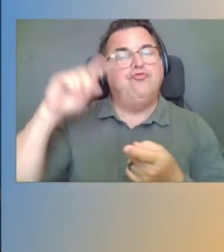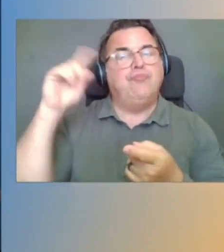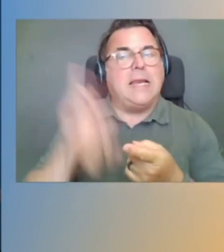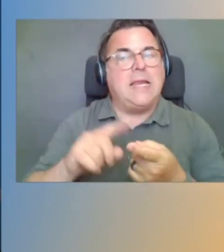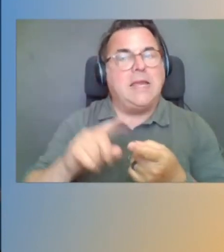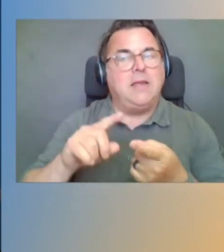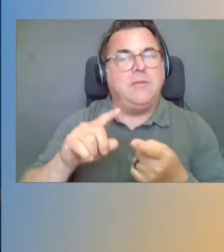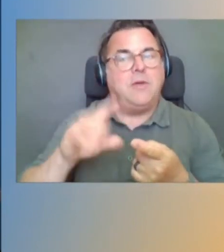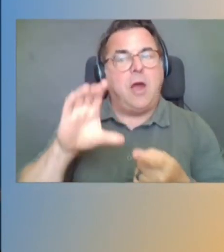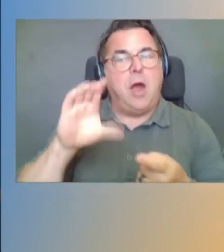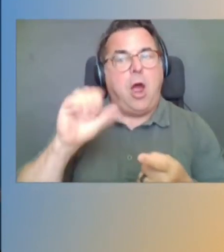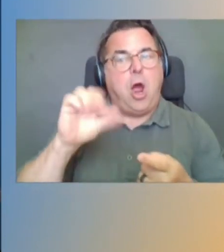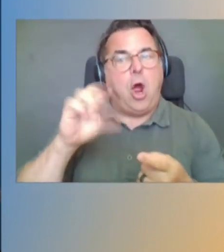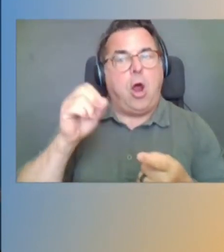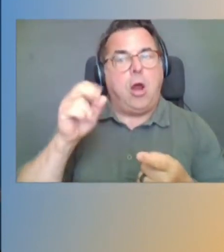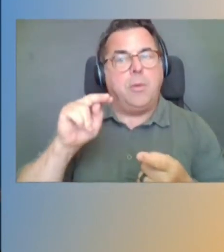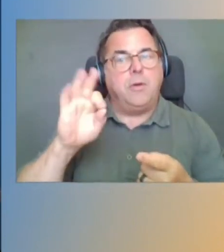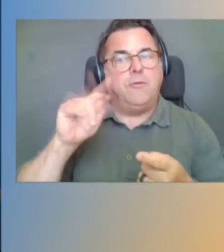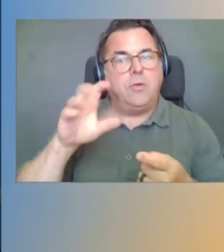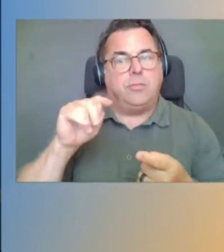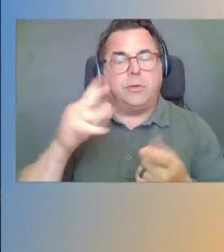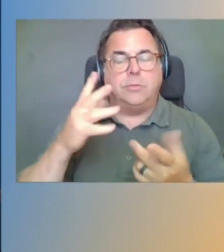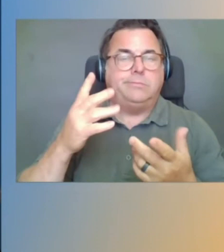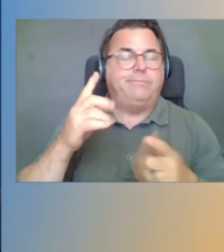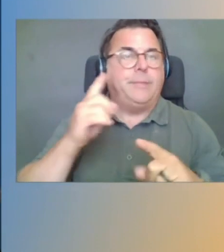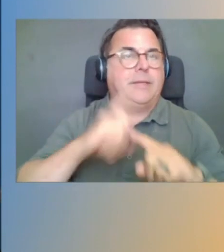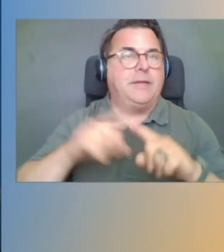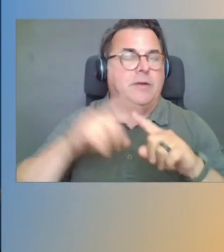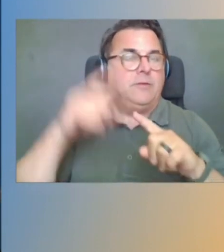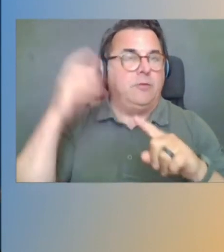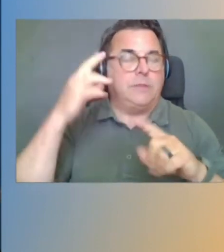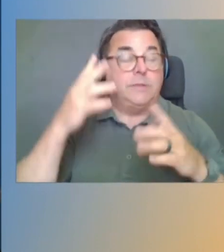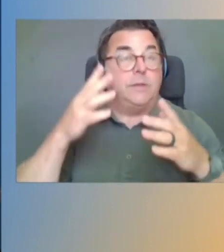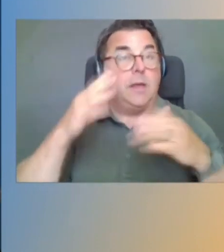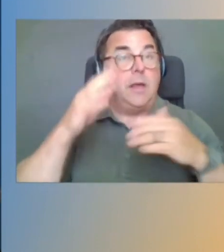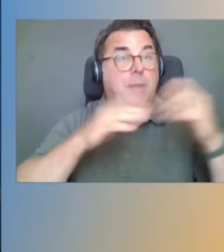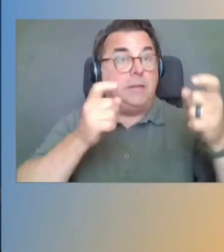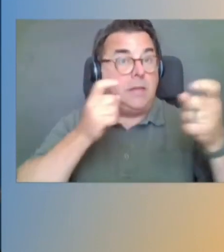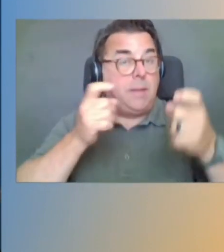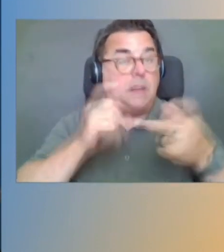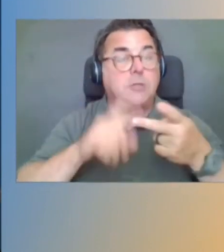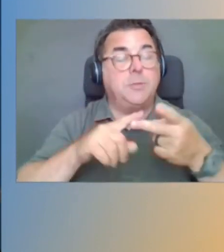whether it is about the use case of building management or whether it is the energy optimizations